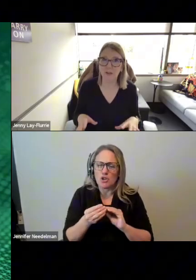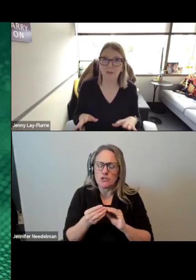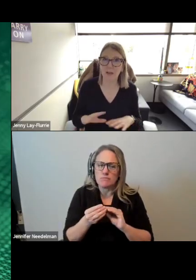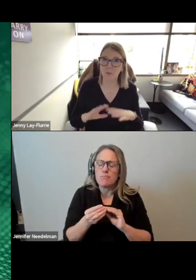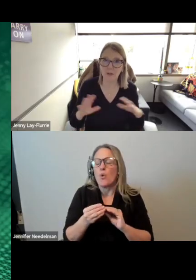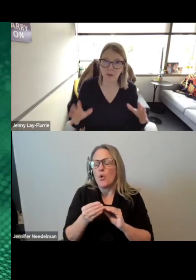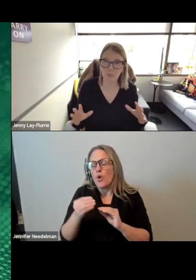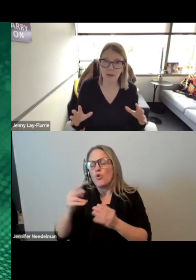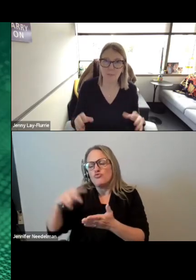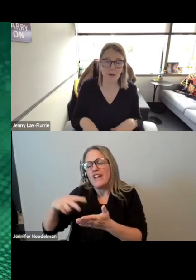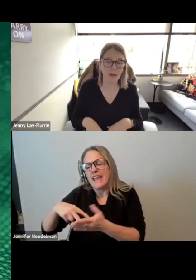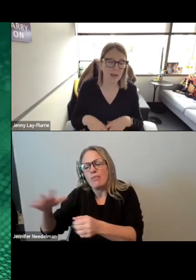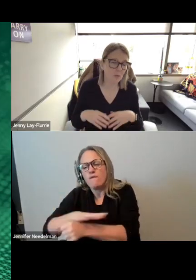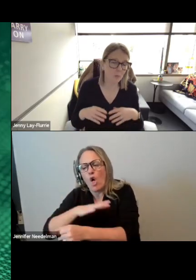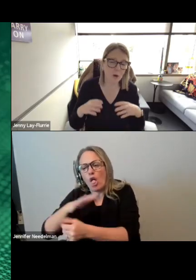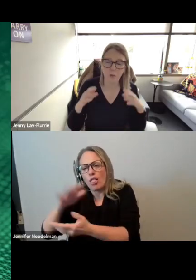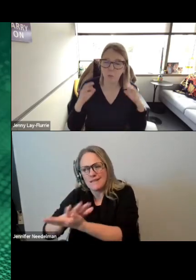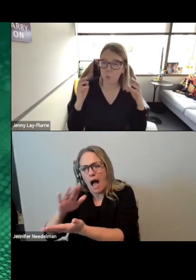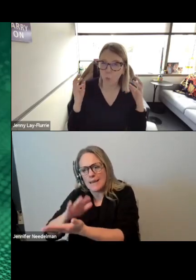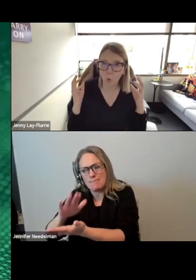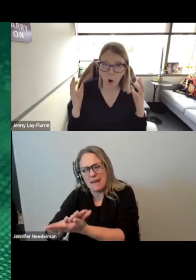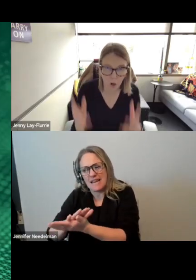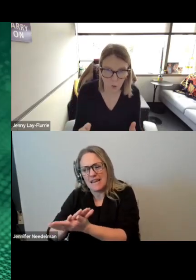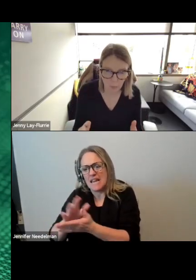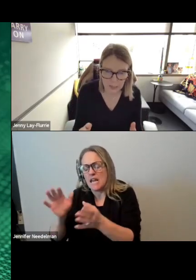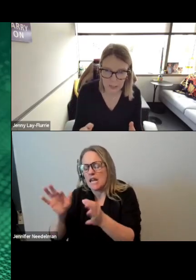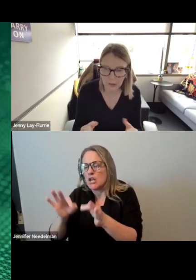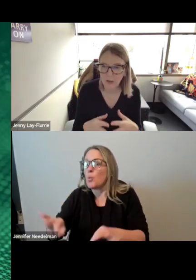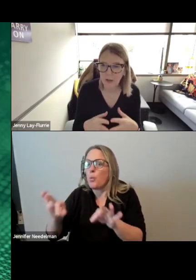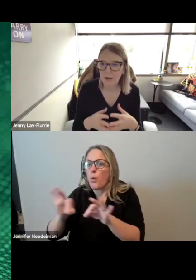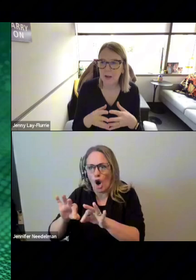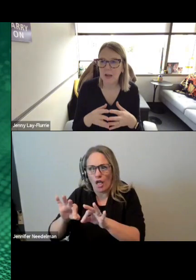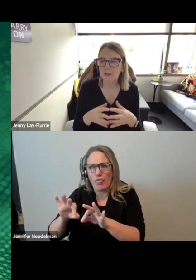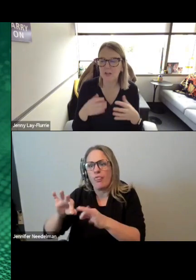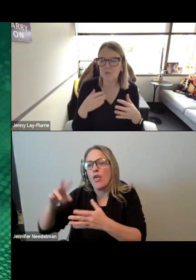this is a research paper, it is worth wallowing in - is